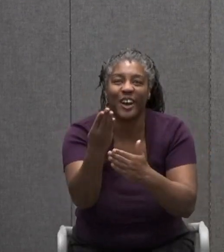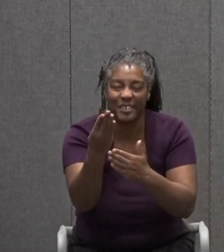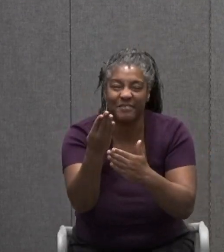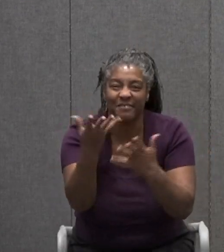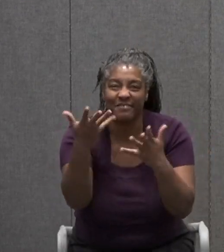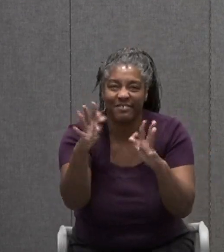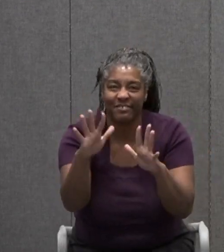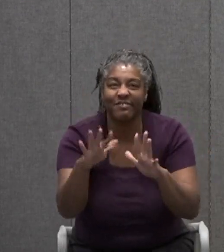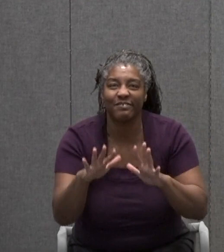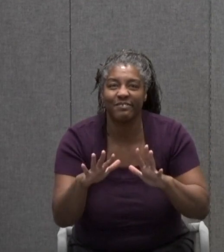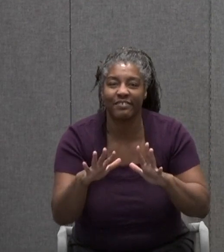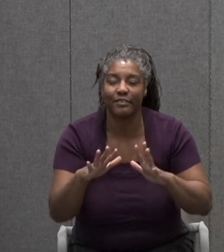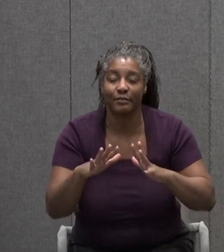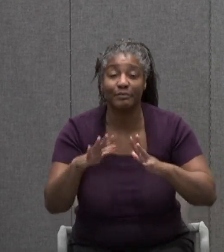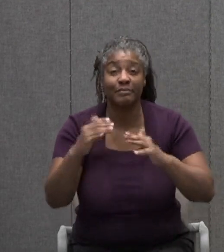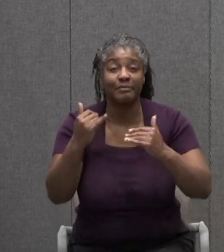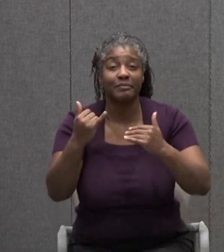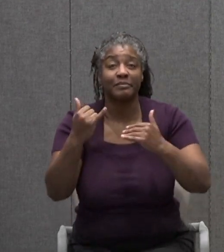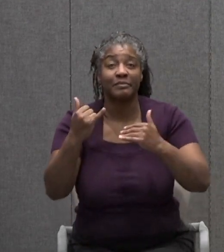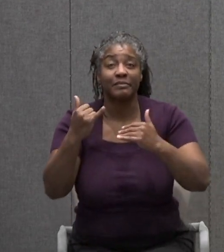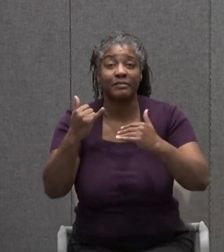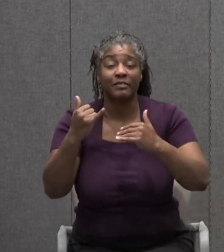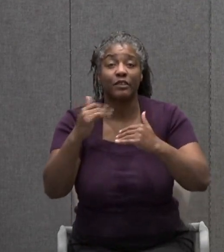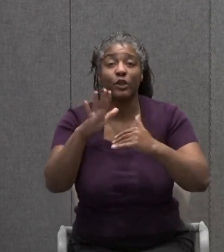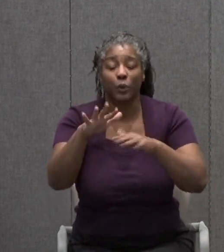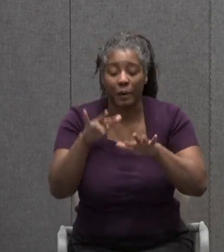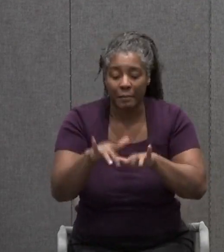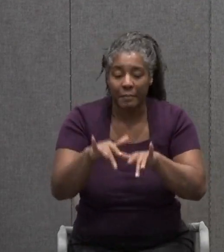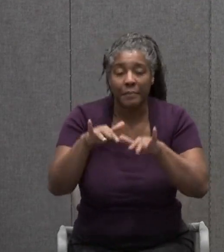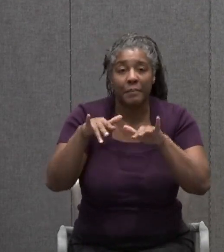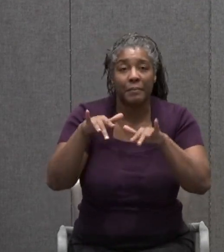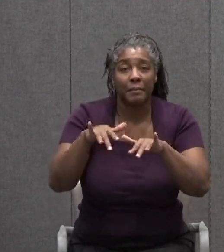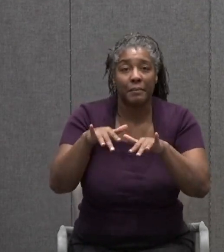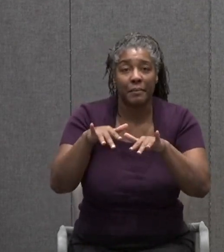And it has just sent you a signal that it's on its way to pick you up.